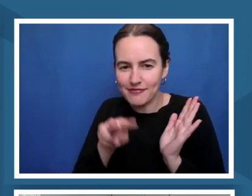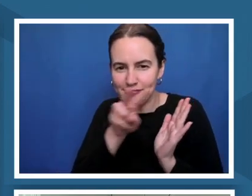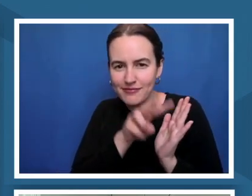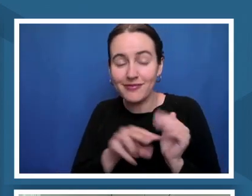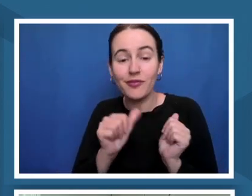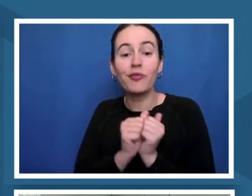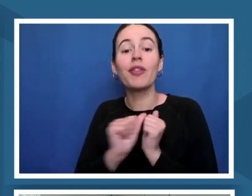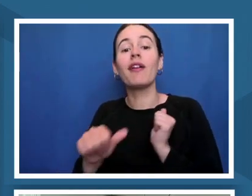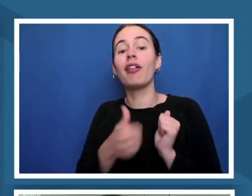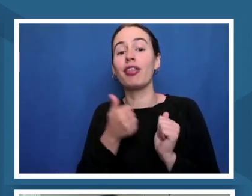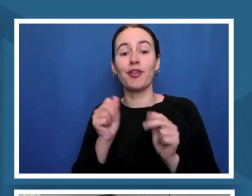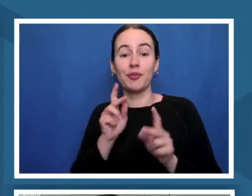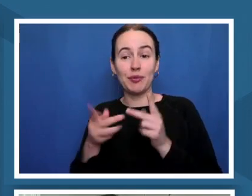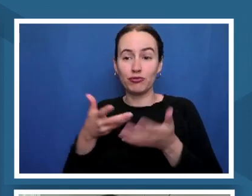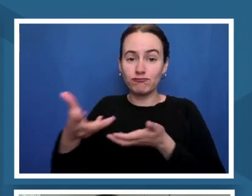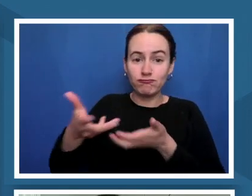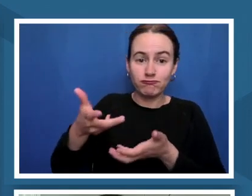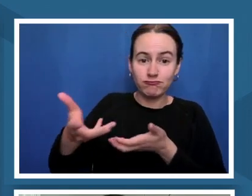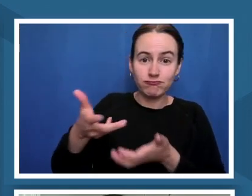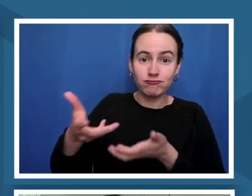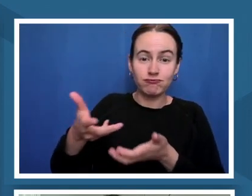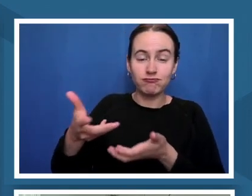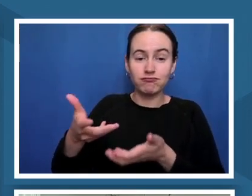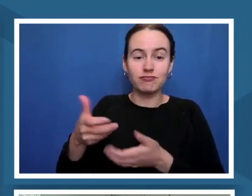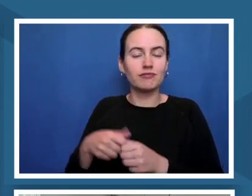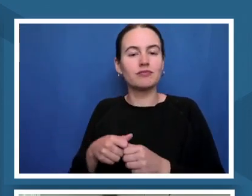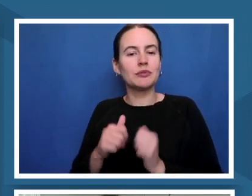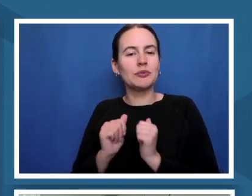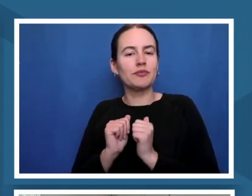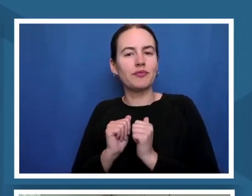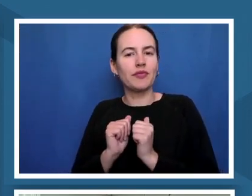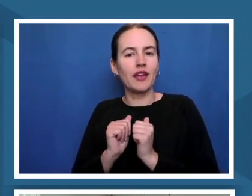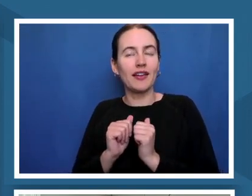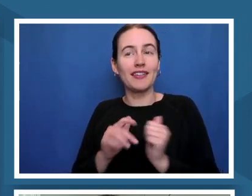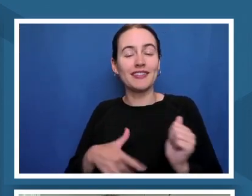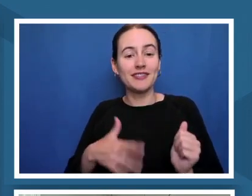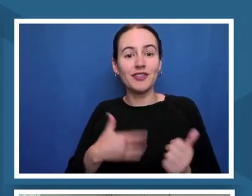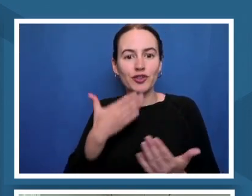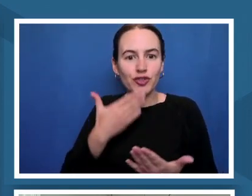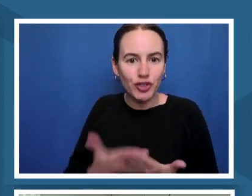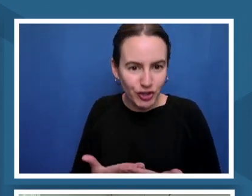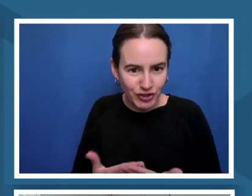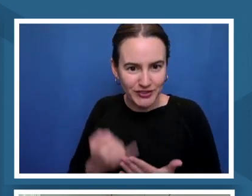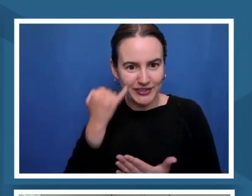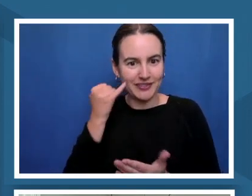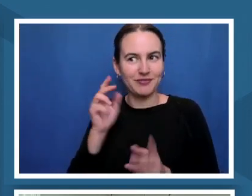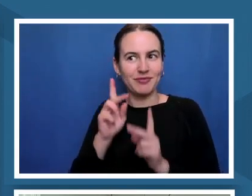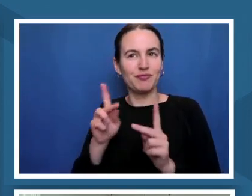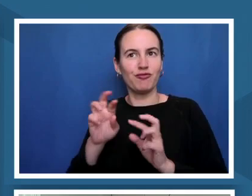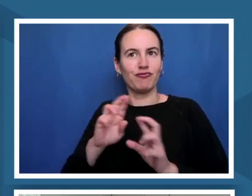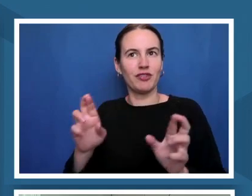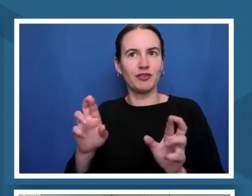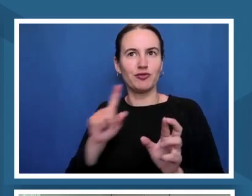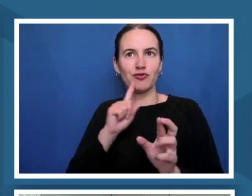where other people are dealing with us how good it feels when people are ready to look again